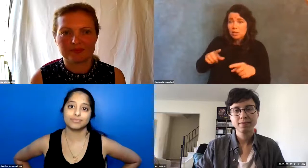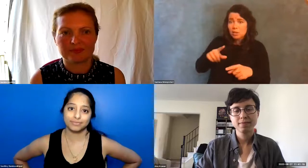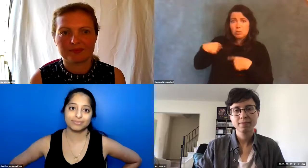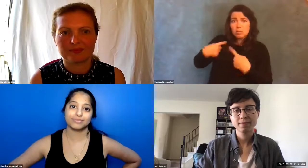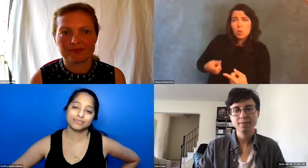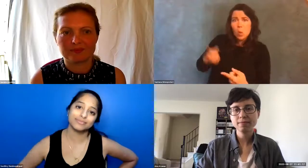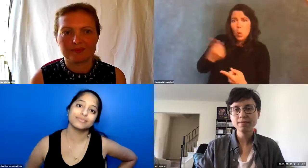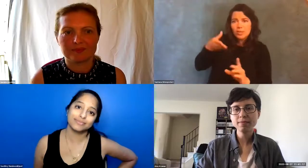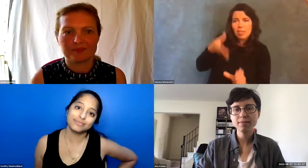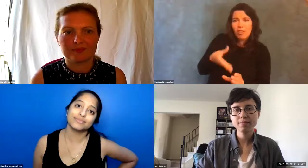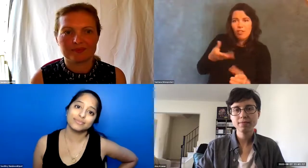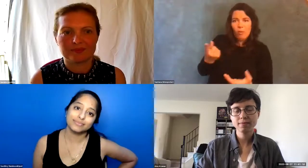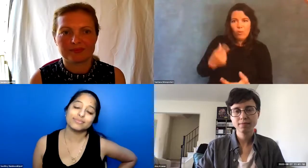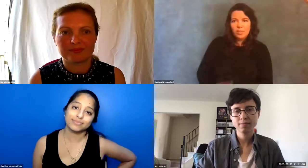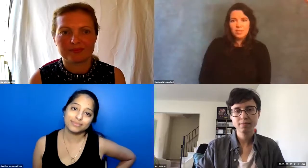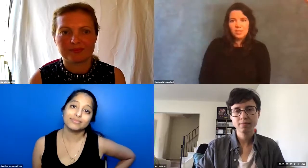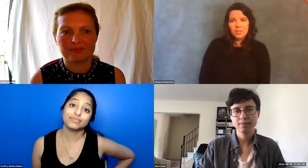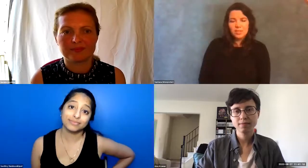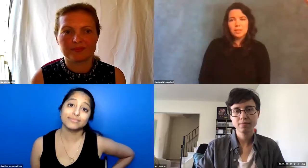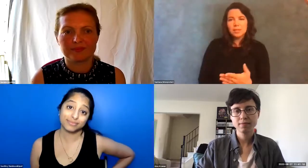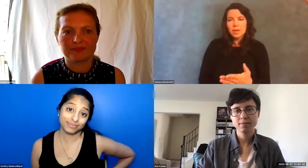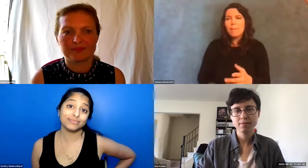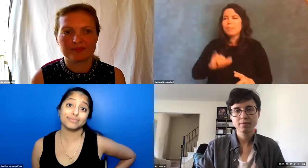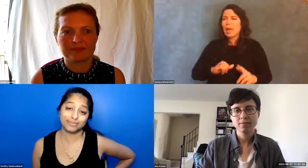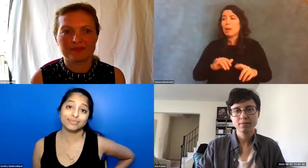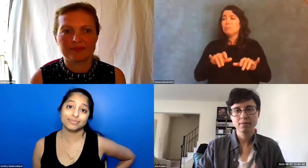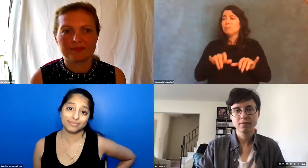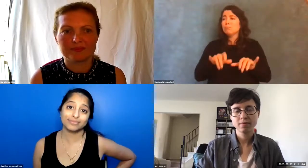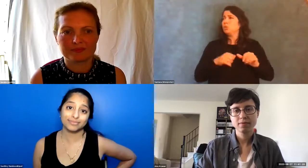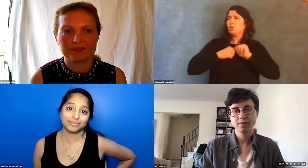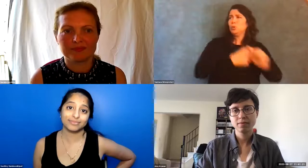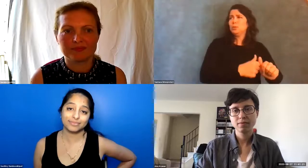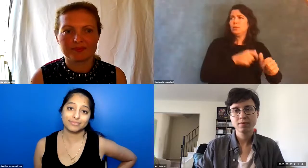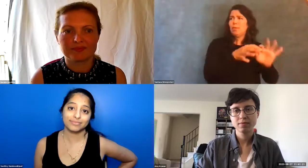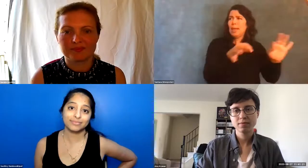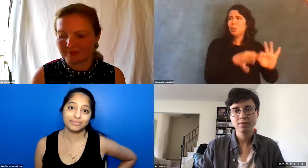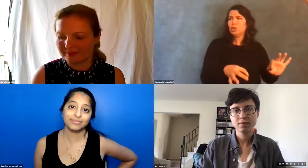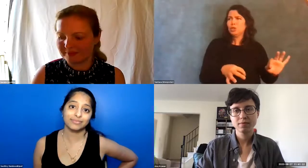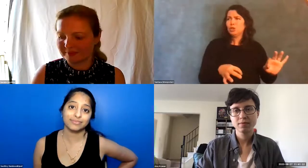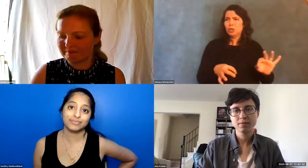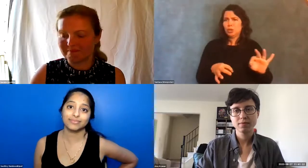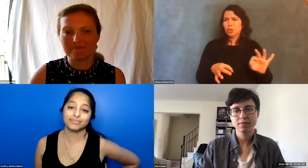But then sort of this sort of prescriptivism’s due to the categorical statements is actually